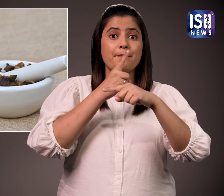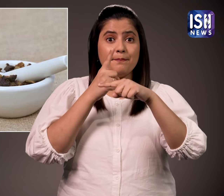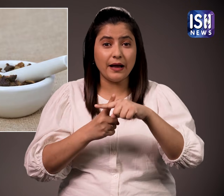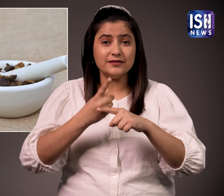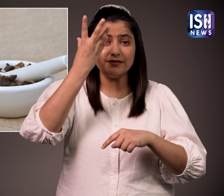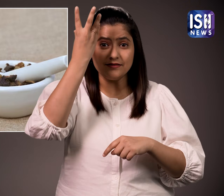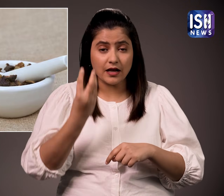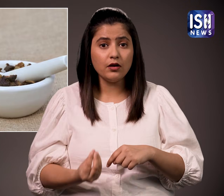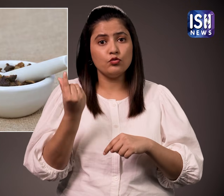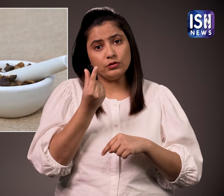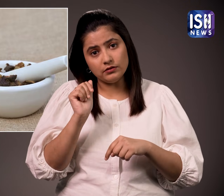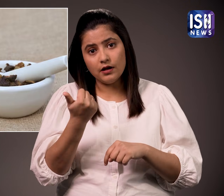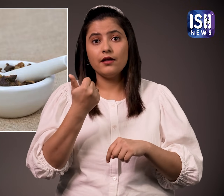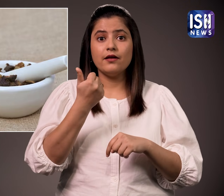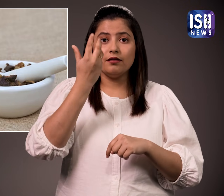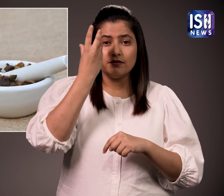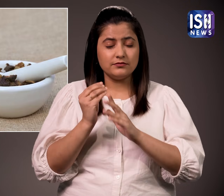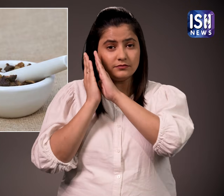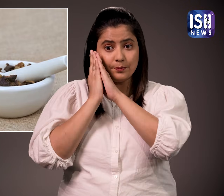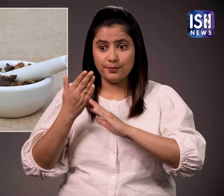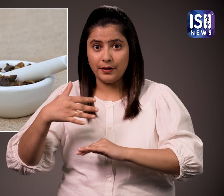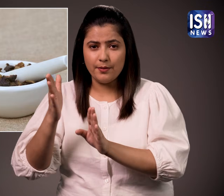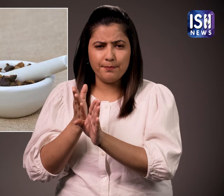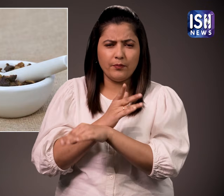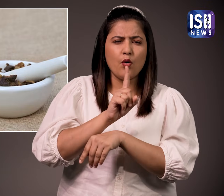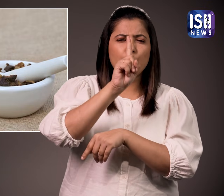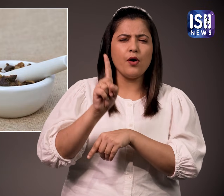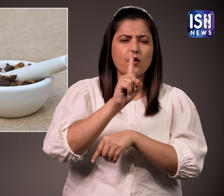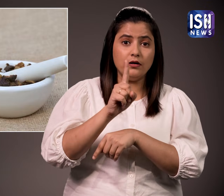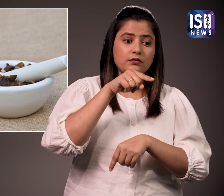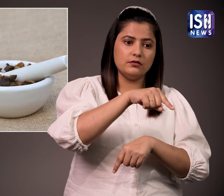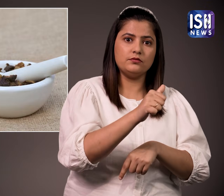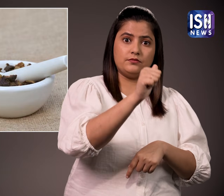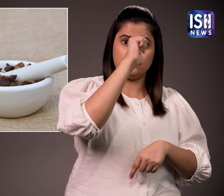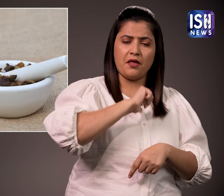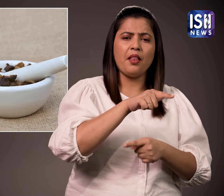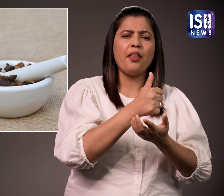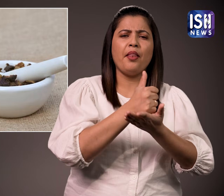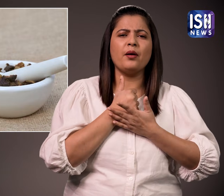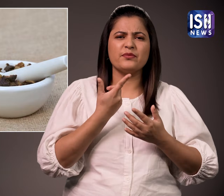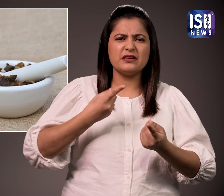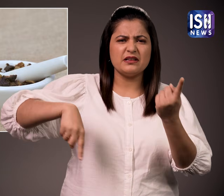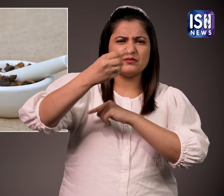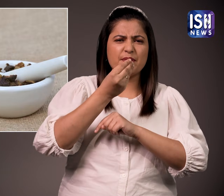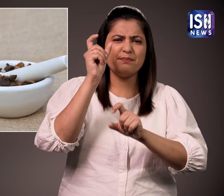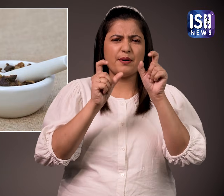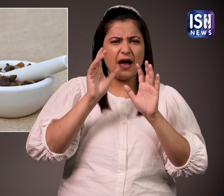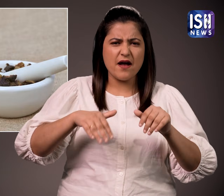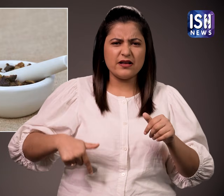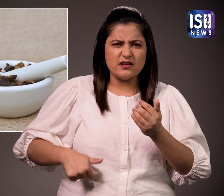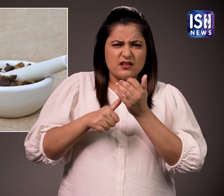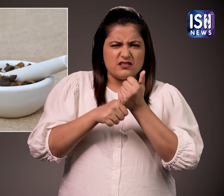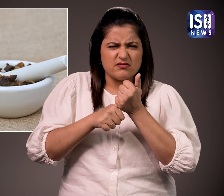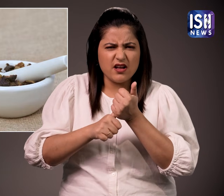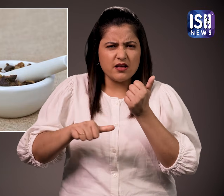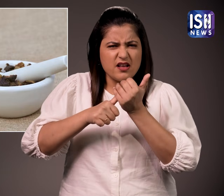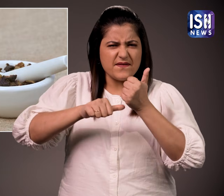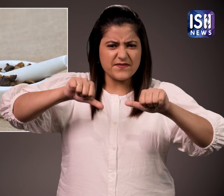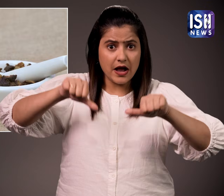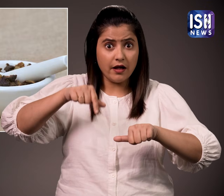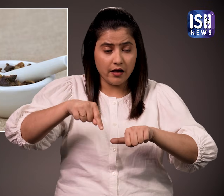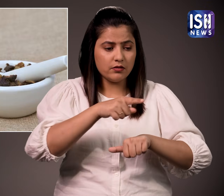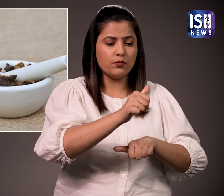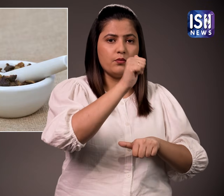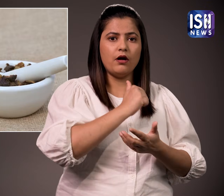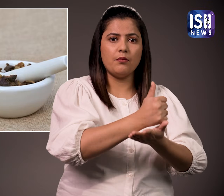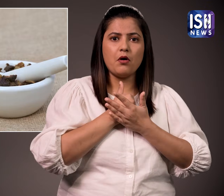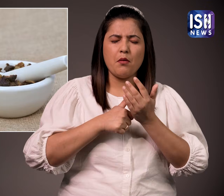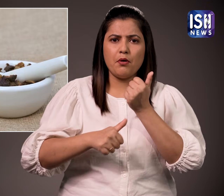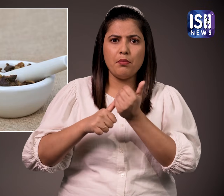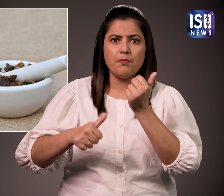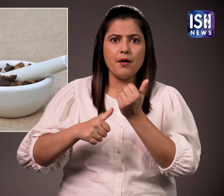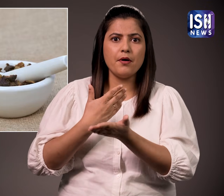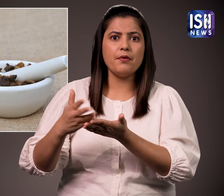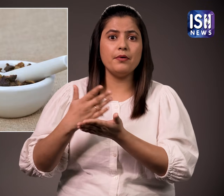This water can also be had in the night 1 hour before sleeping to cure constipation.